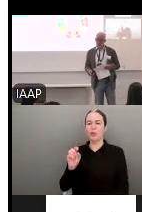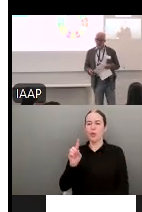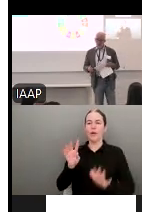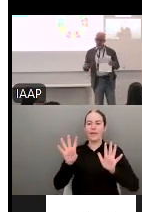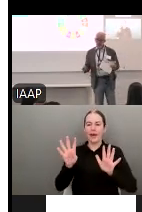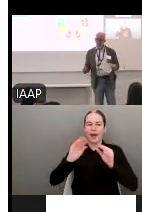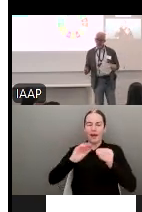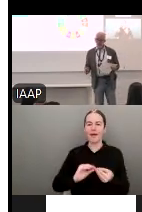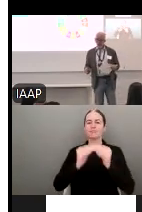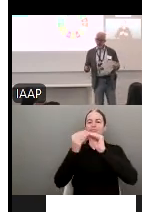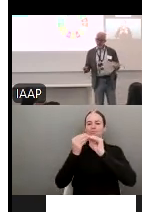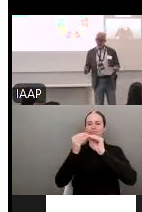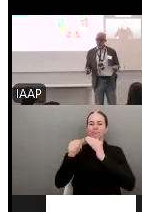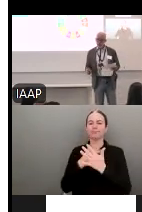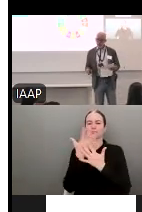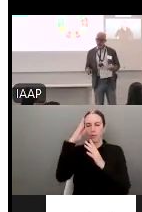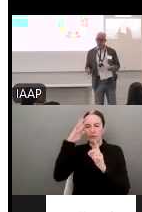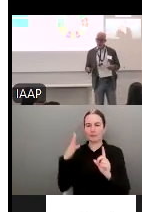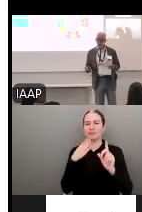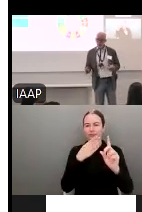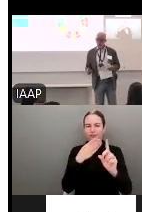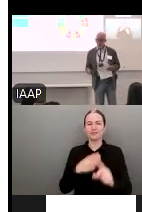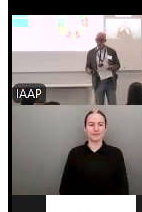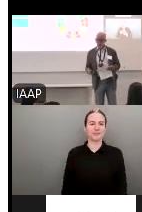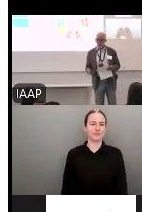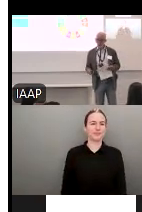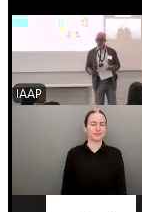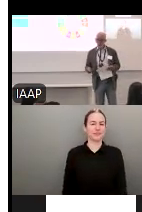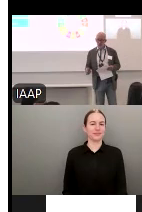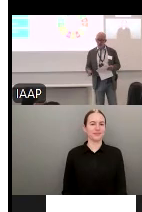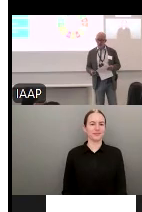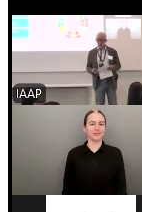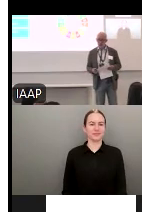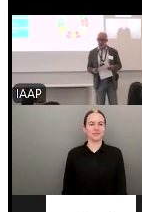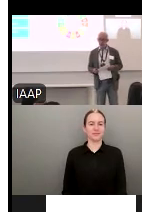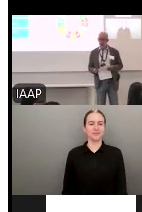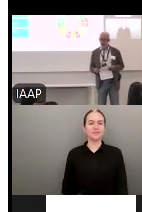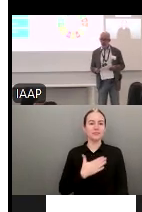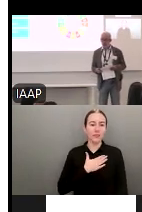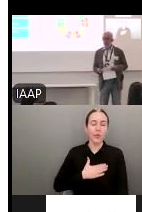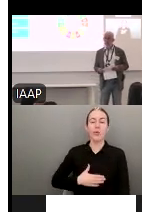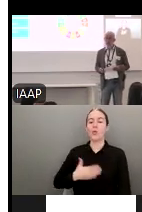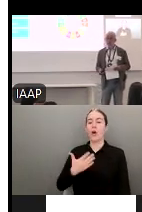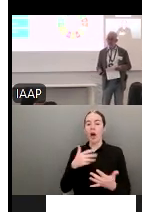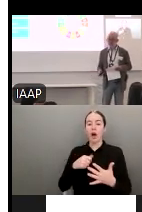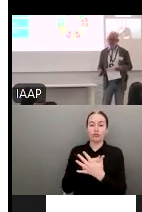What we're superior is to our in order to be given a competitive knowledge and a socially sustainable region.